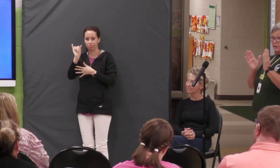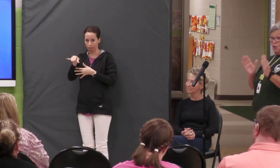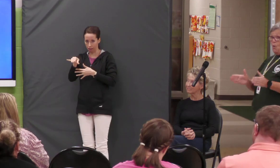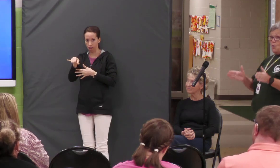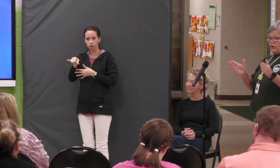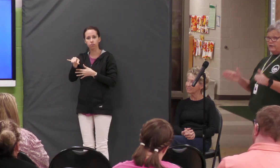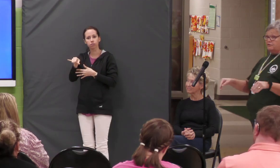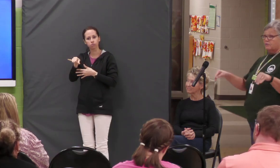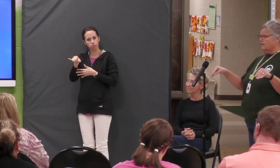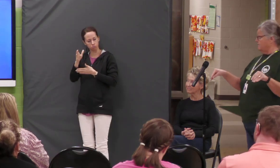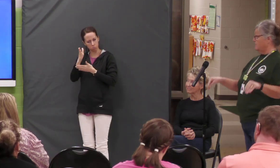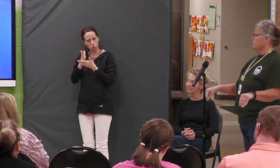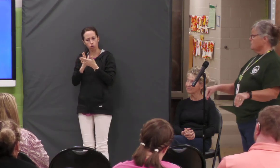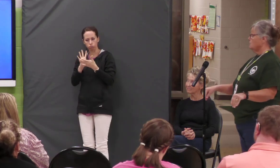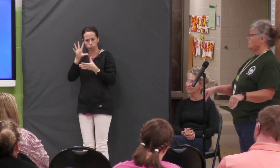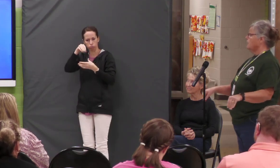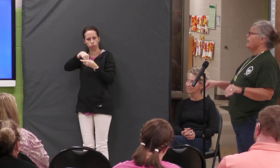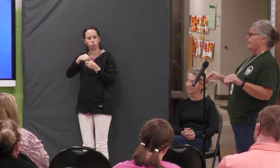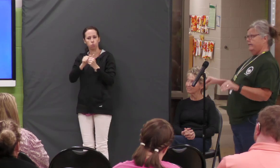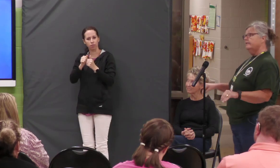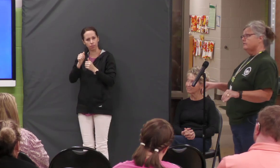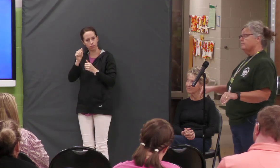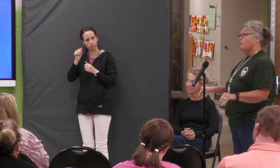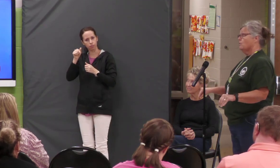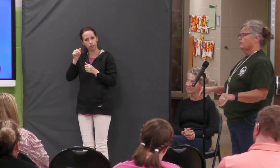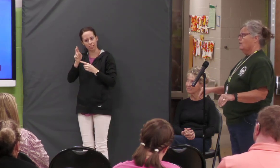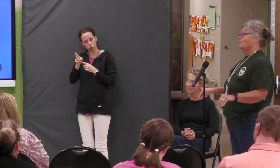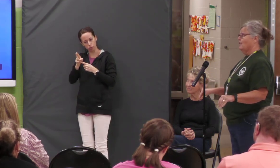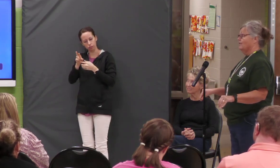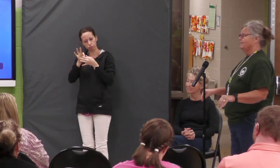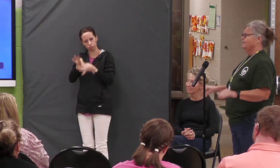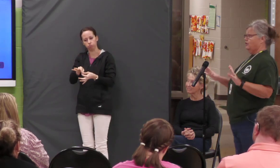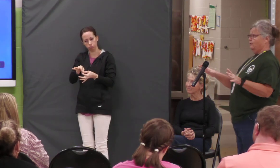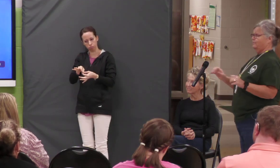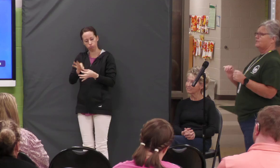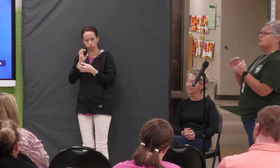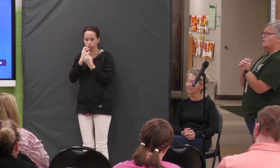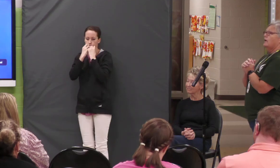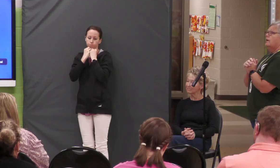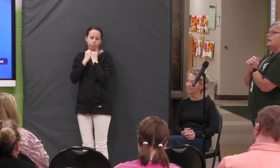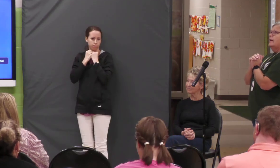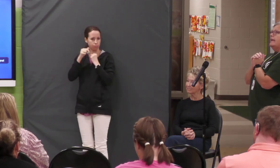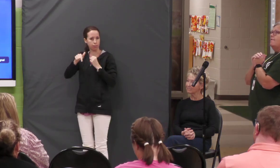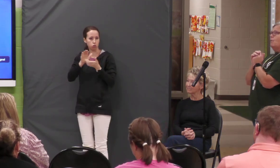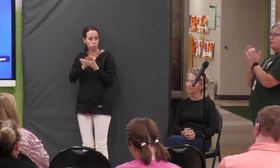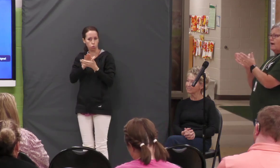of the core history of this school and it is important to hold on to so if we